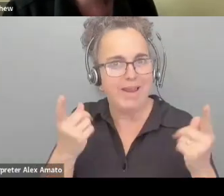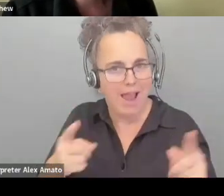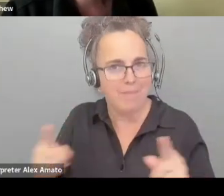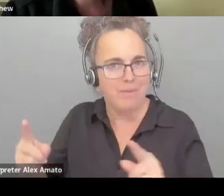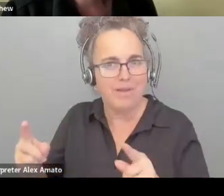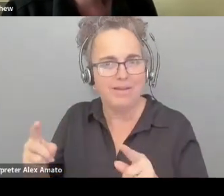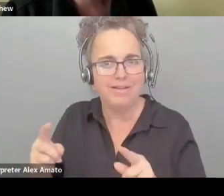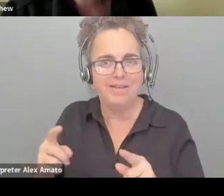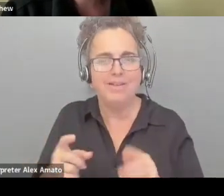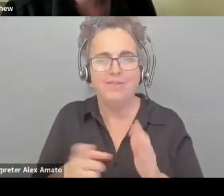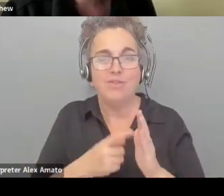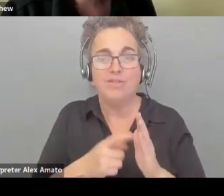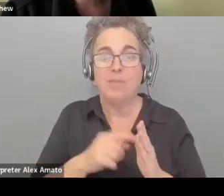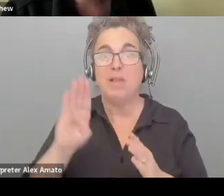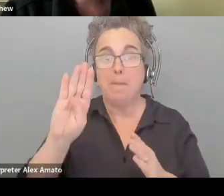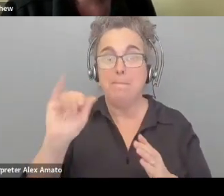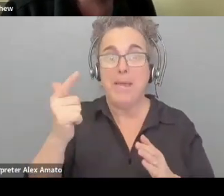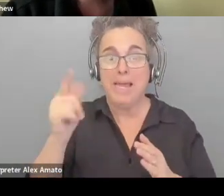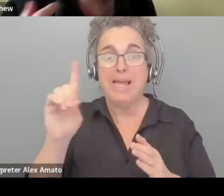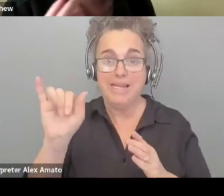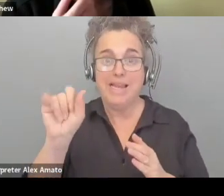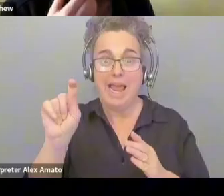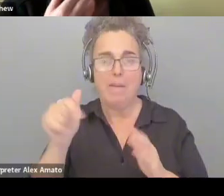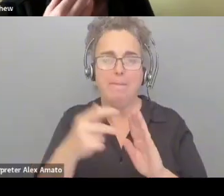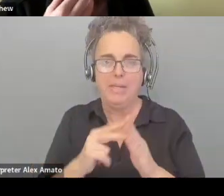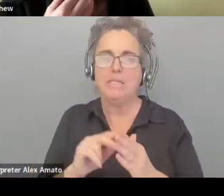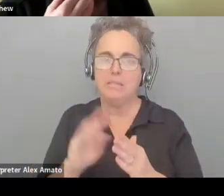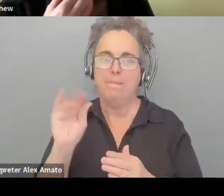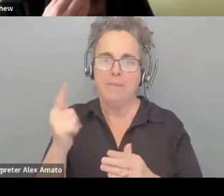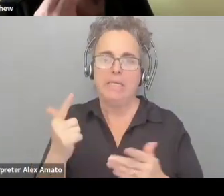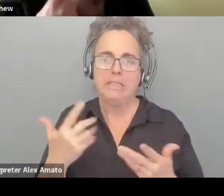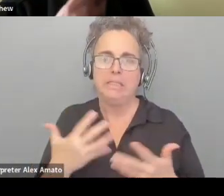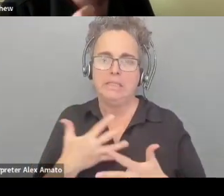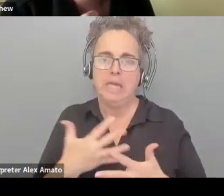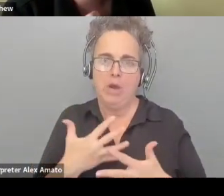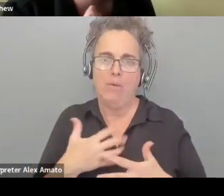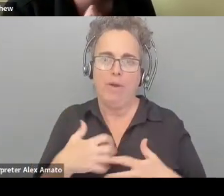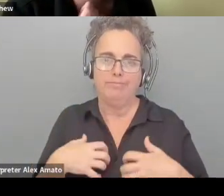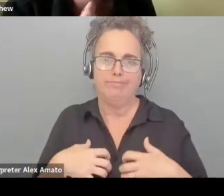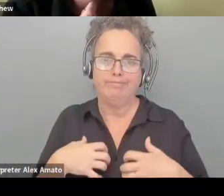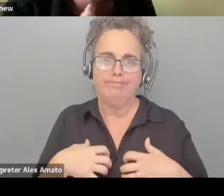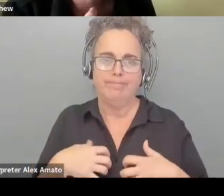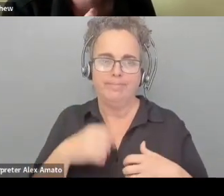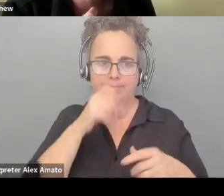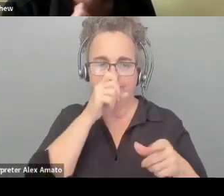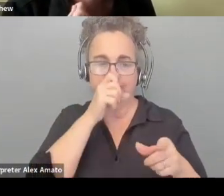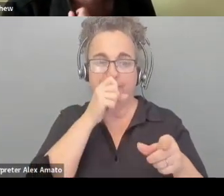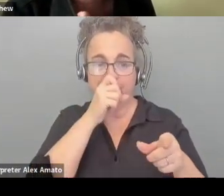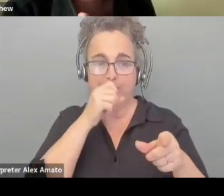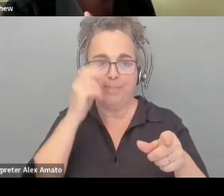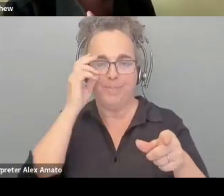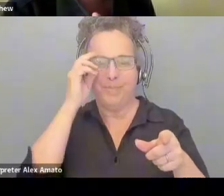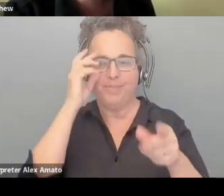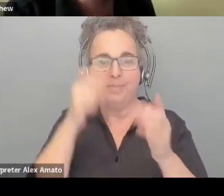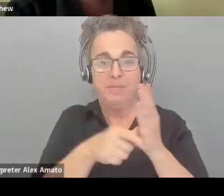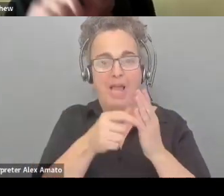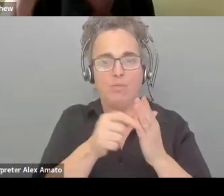sometimes big data is big scary. And here I have a picture of the cover of a book by Edwin Black, a historian.